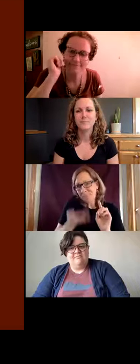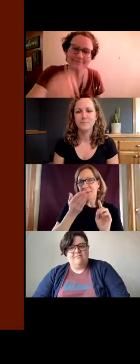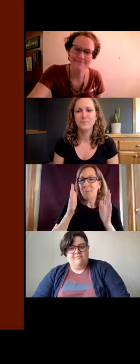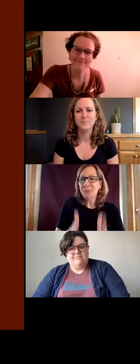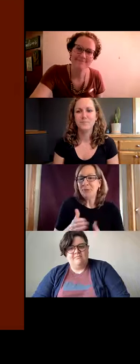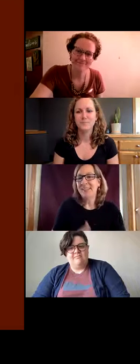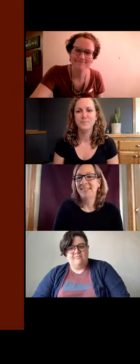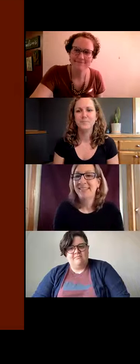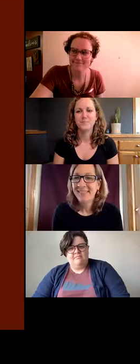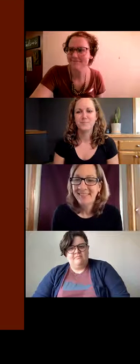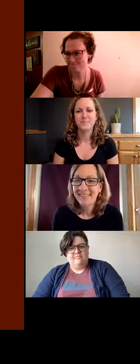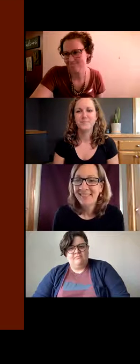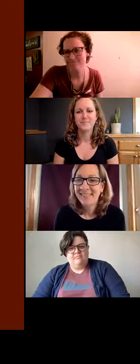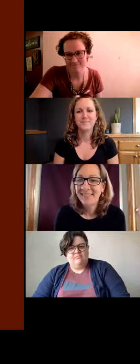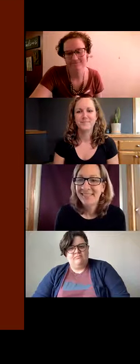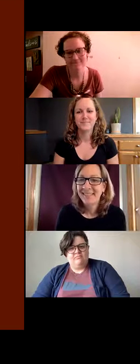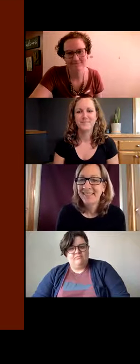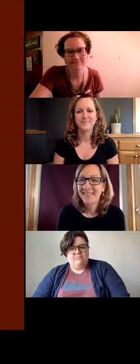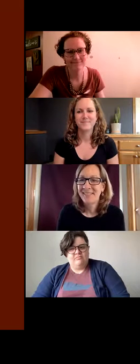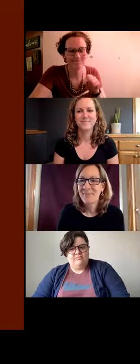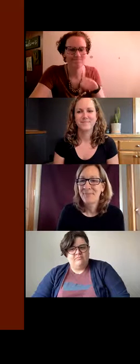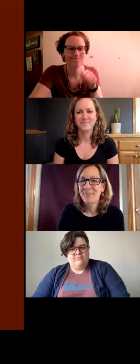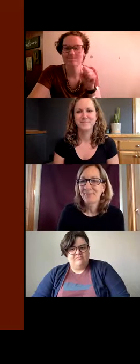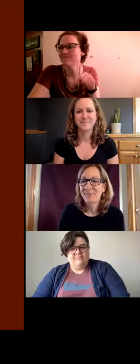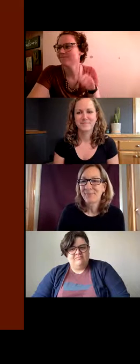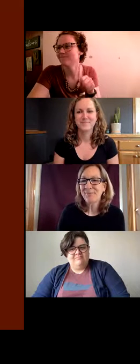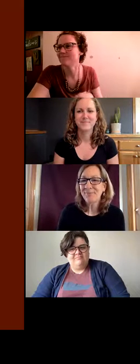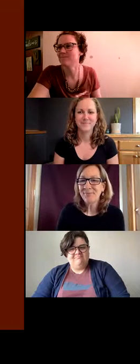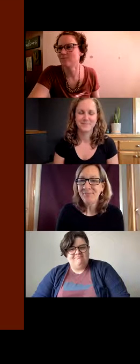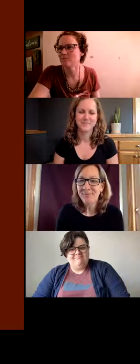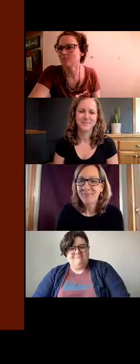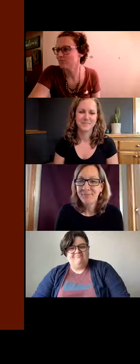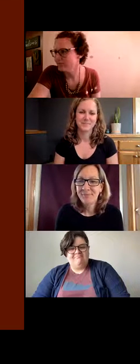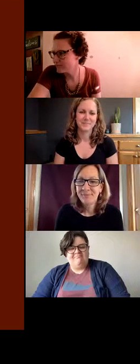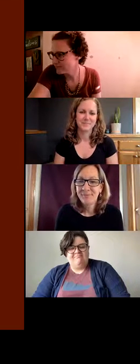That becomes the person who they can become.